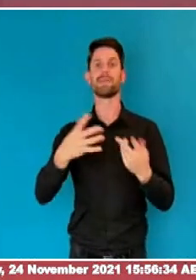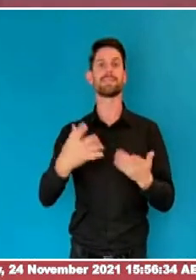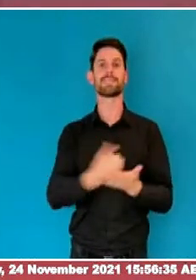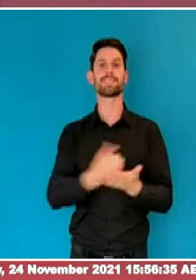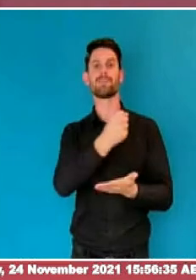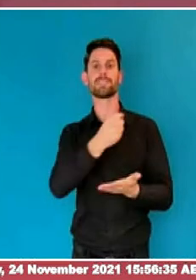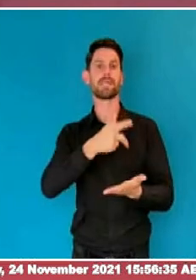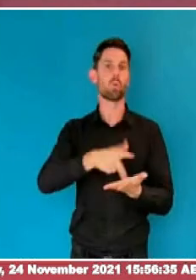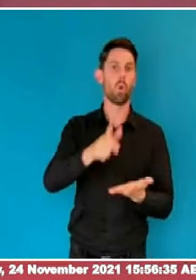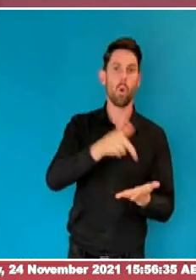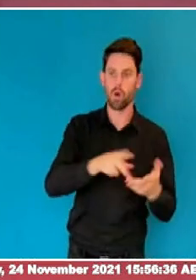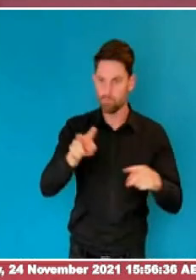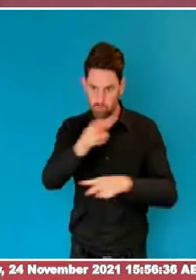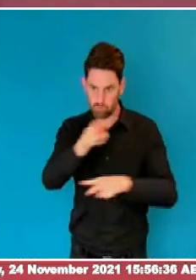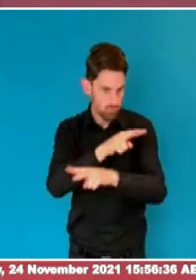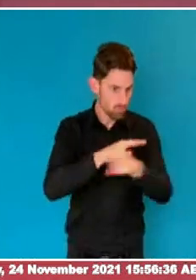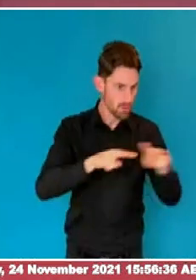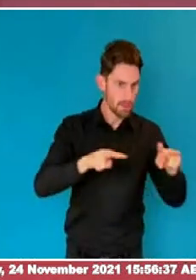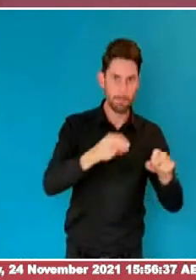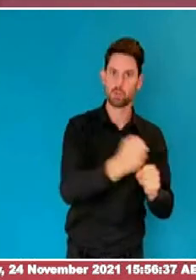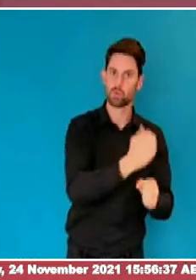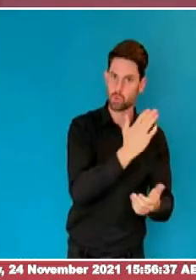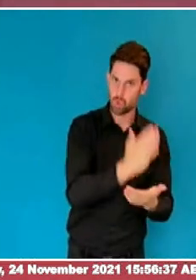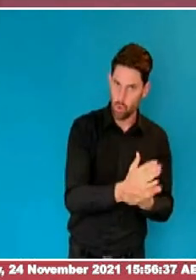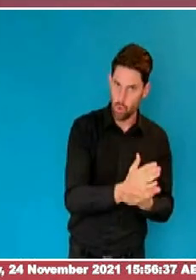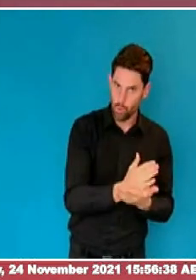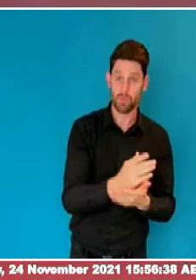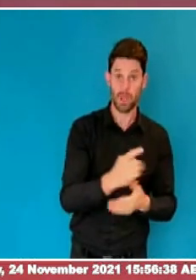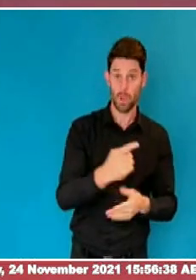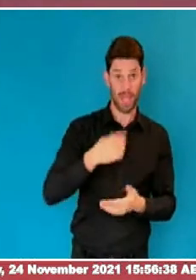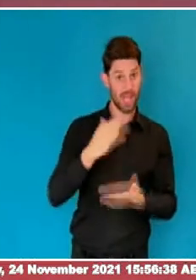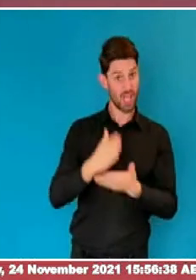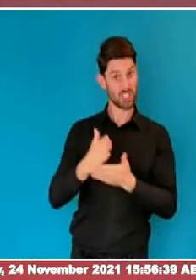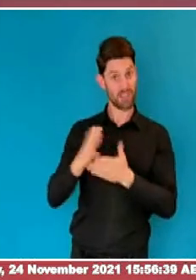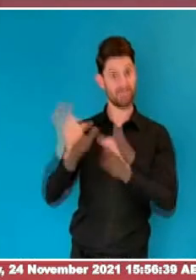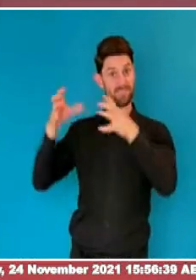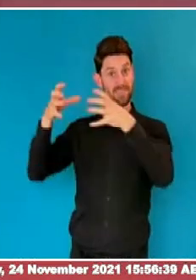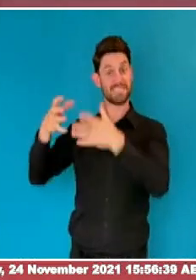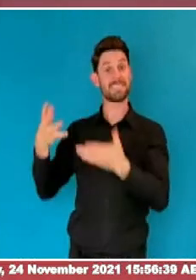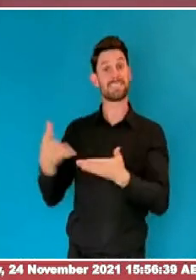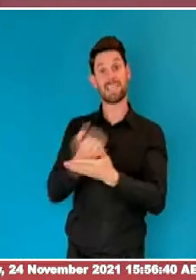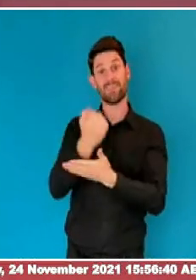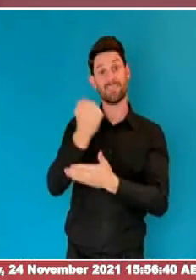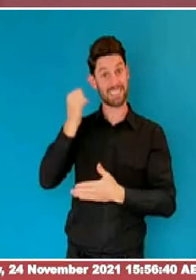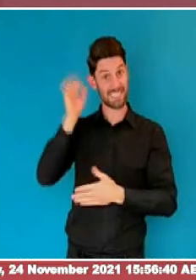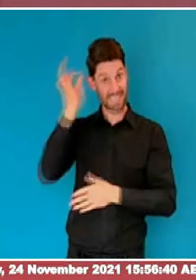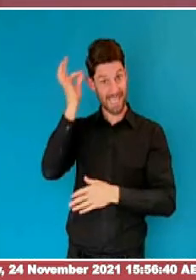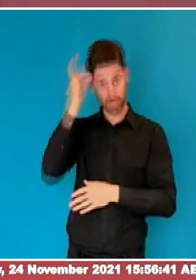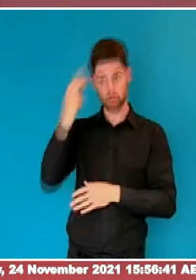We have a Safety Council of which two board members and the Chairman sit